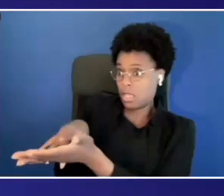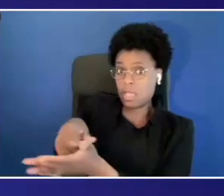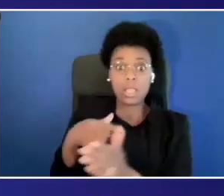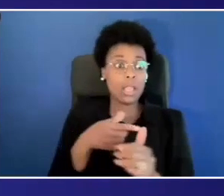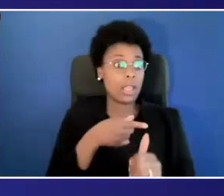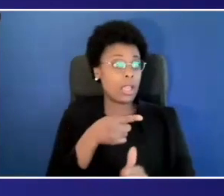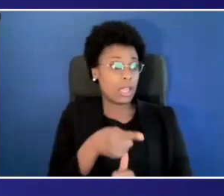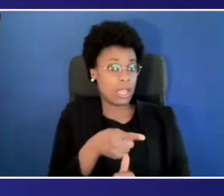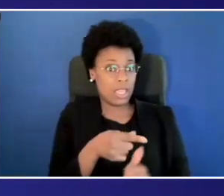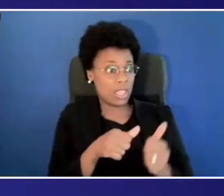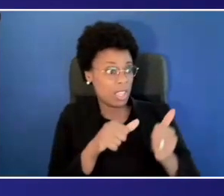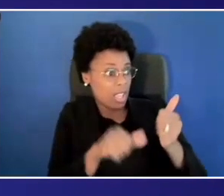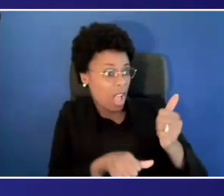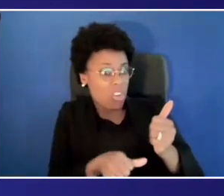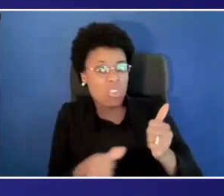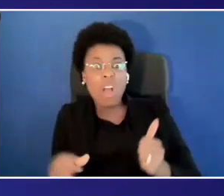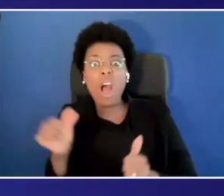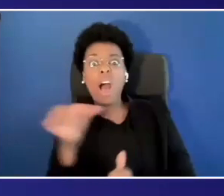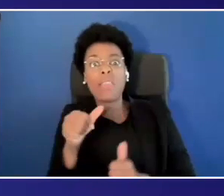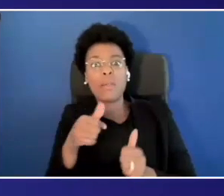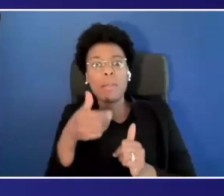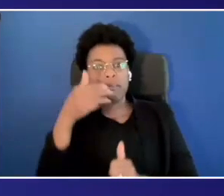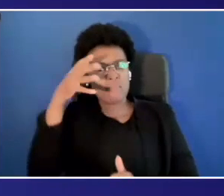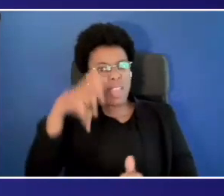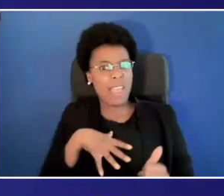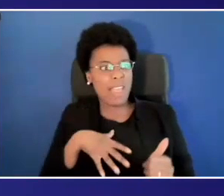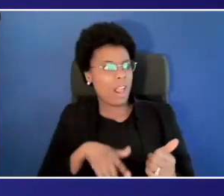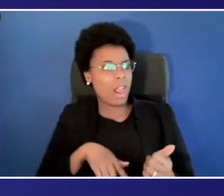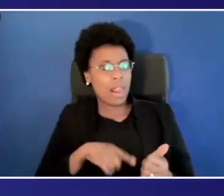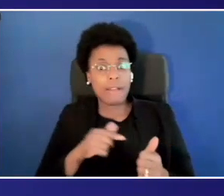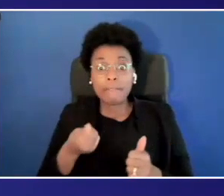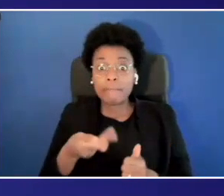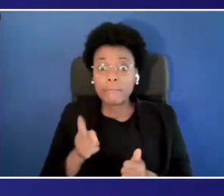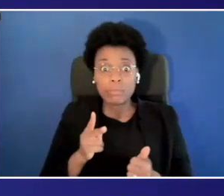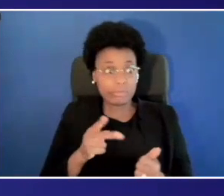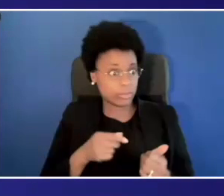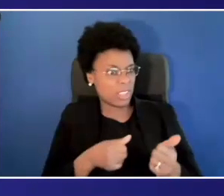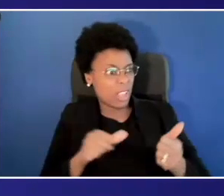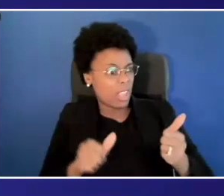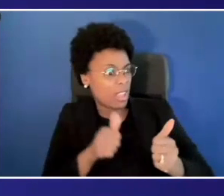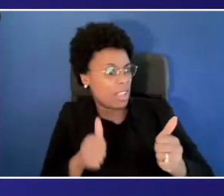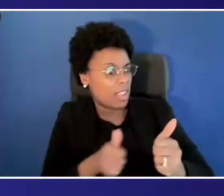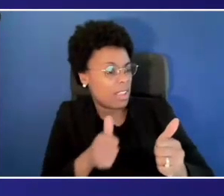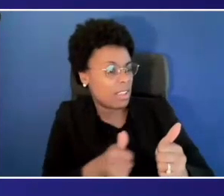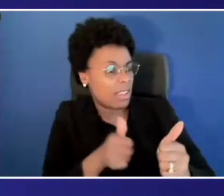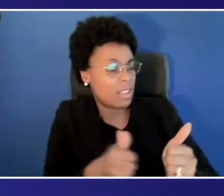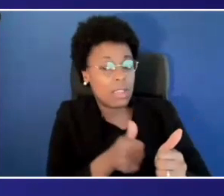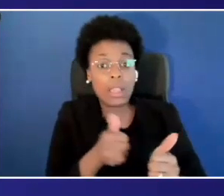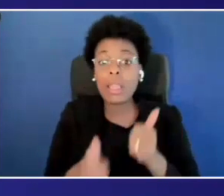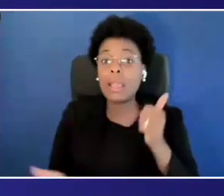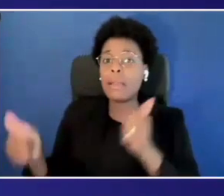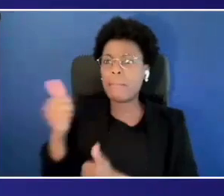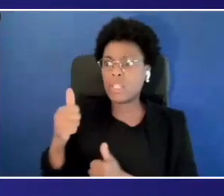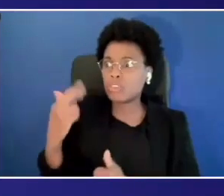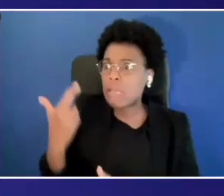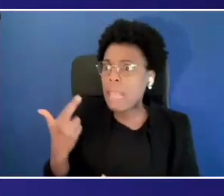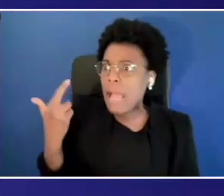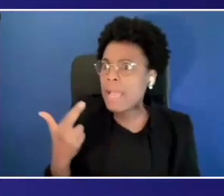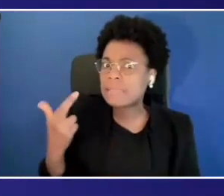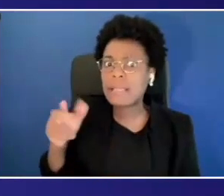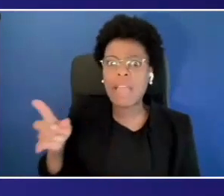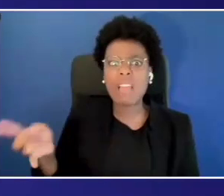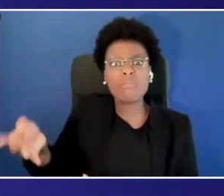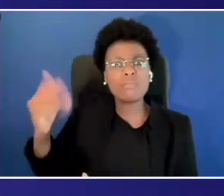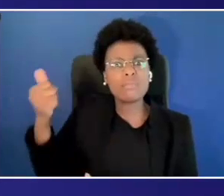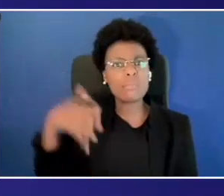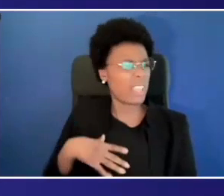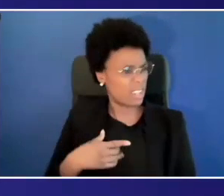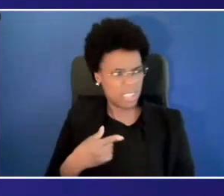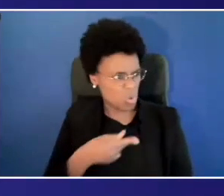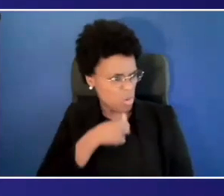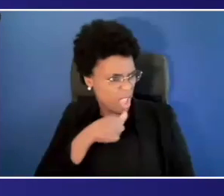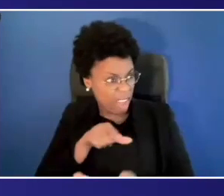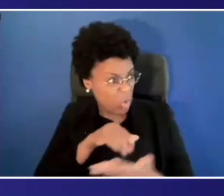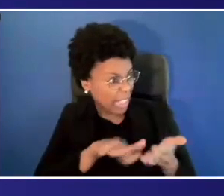Now the forgiven man had the one with fewer deaths thrown in jail. When the master found out he threw the wicked man in jail for his lack of forgiveness.